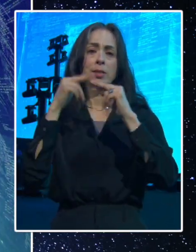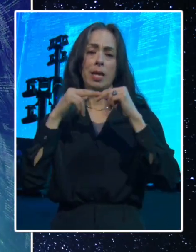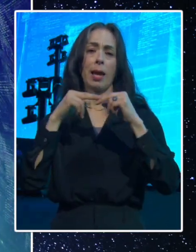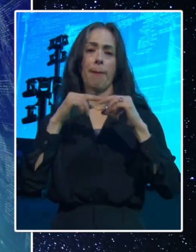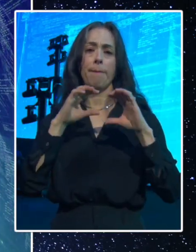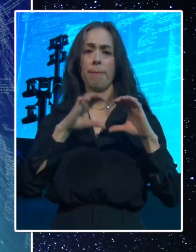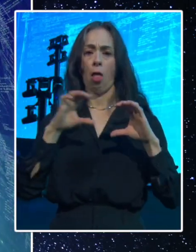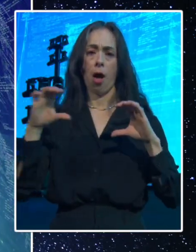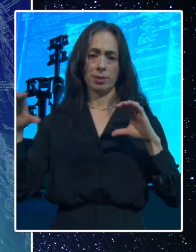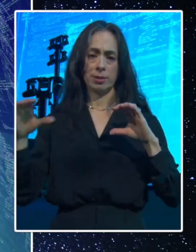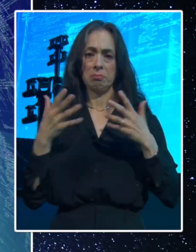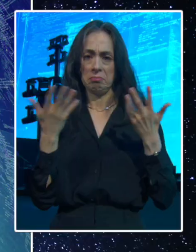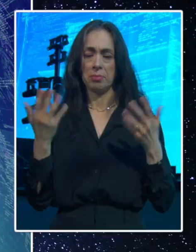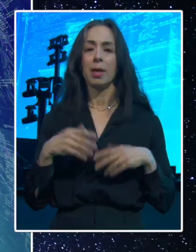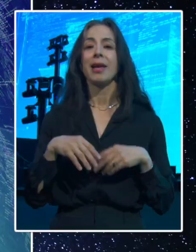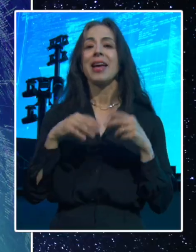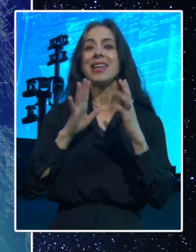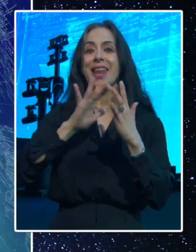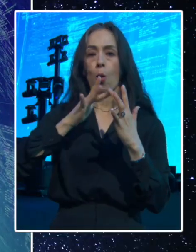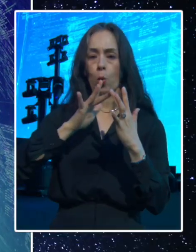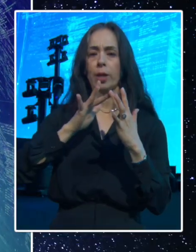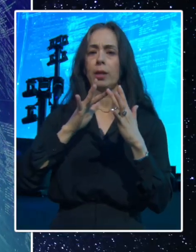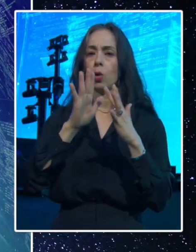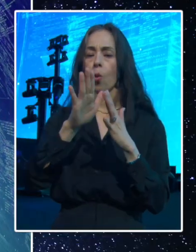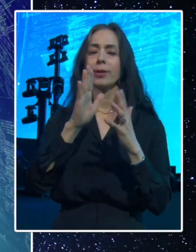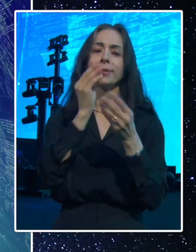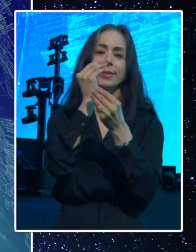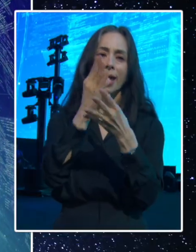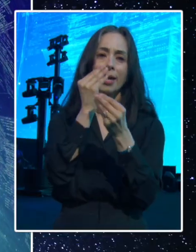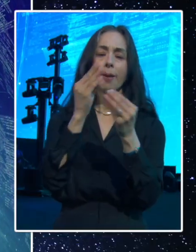Networking to connect your data more securely and efficiently.